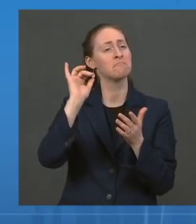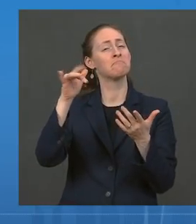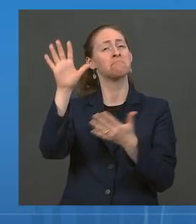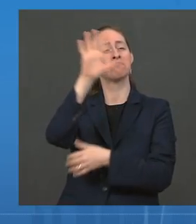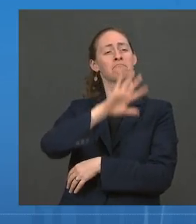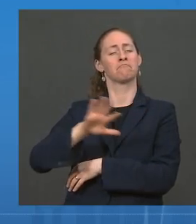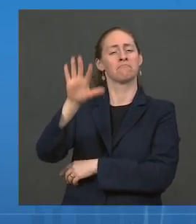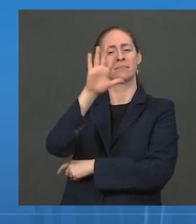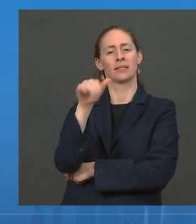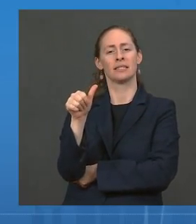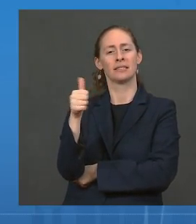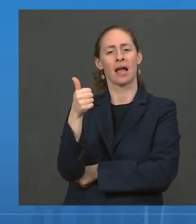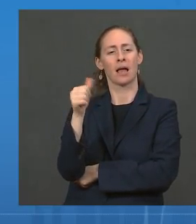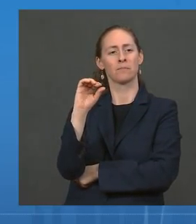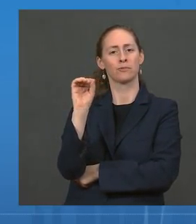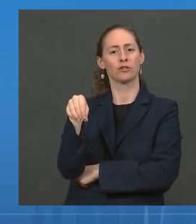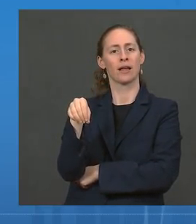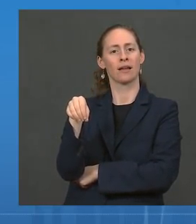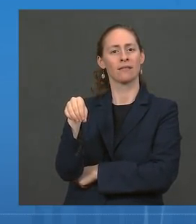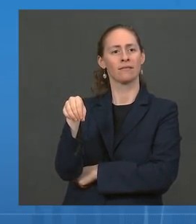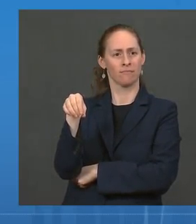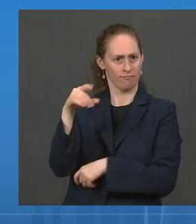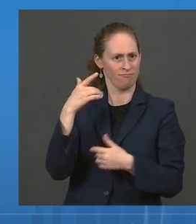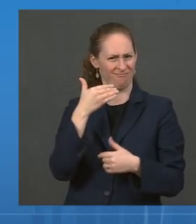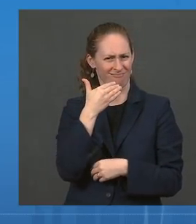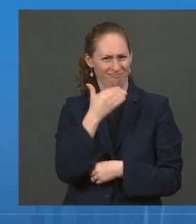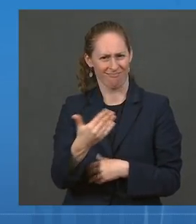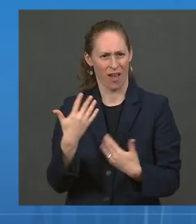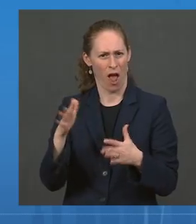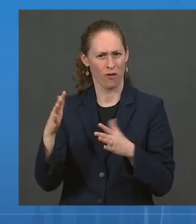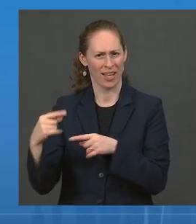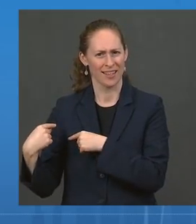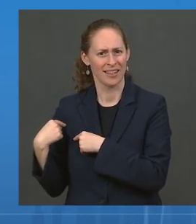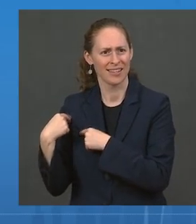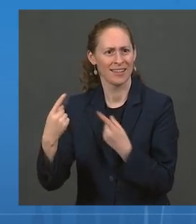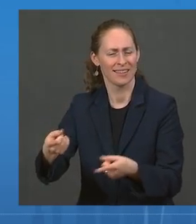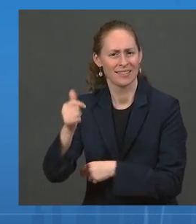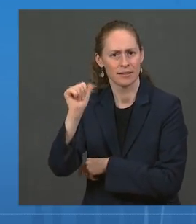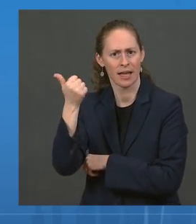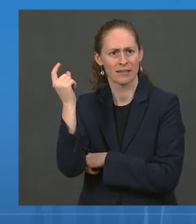So, just 10 days into our program being at full strength, we're at 10 percent of kids.